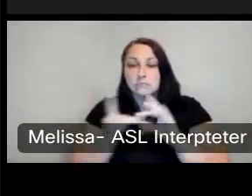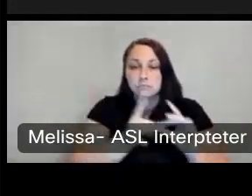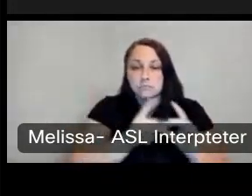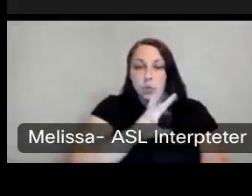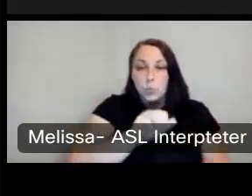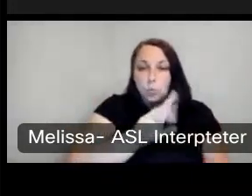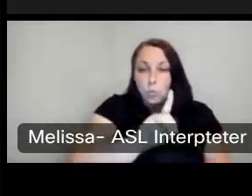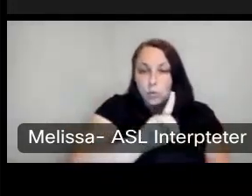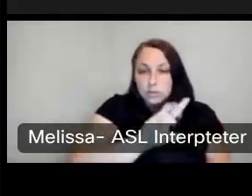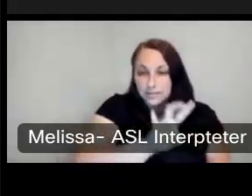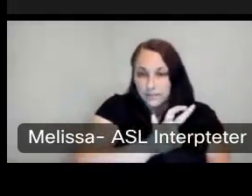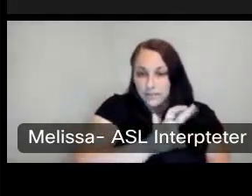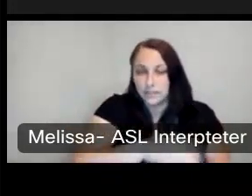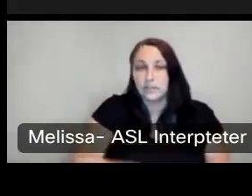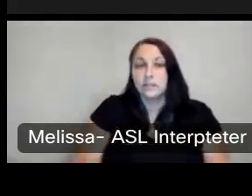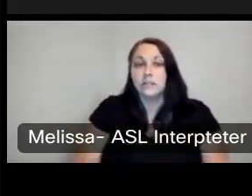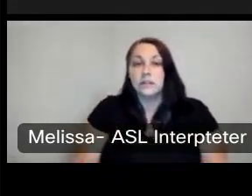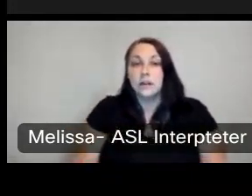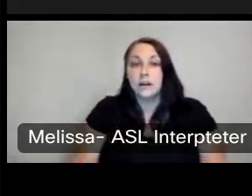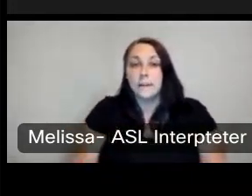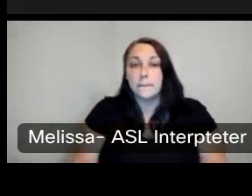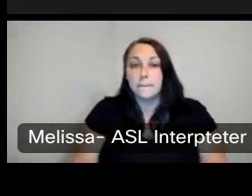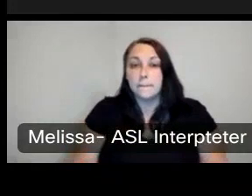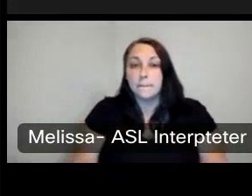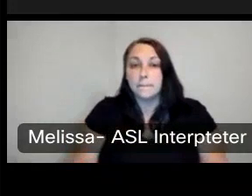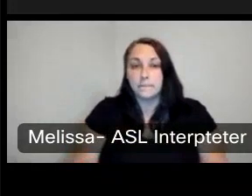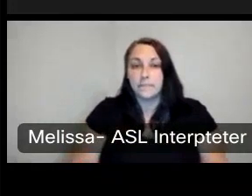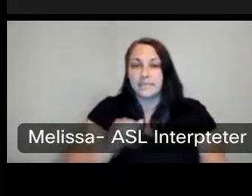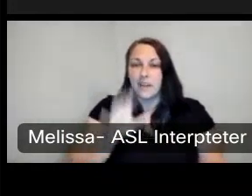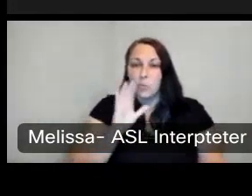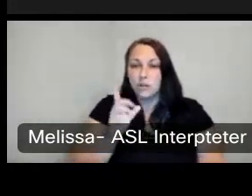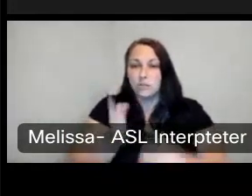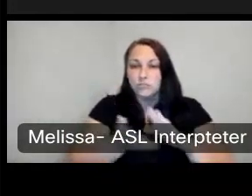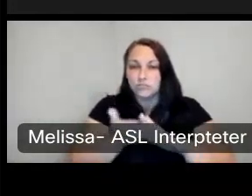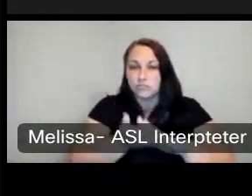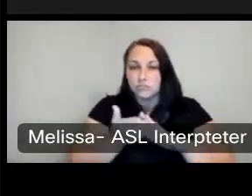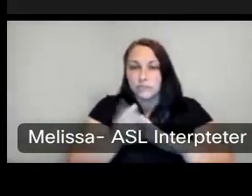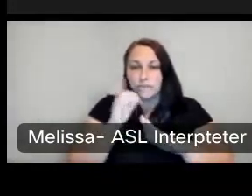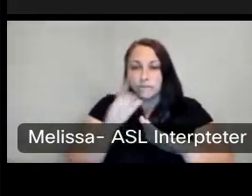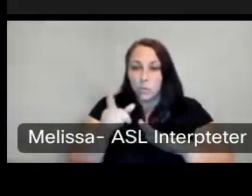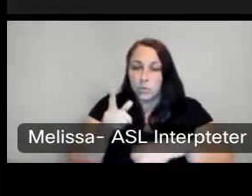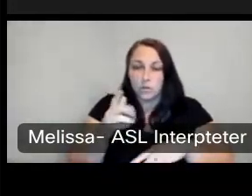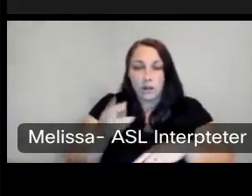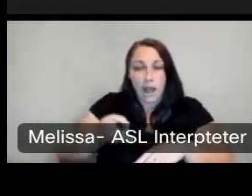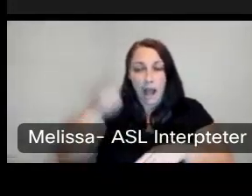97 service which only runs um on peak hours so during rush hour and even then that route 97